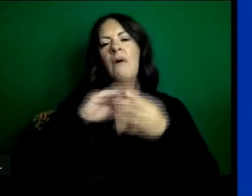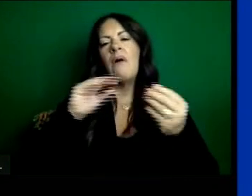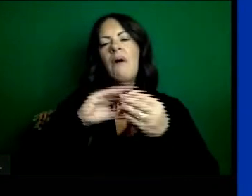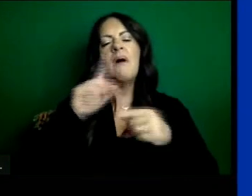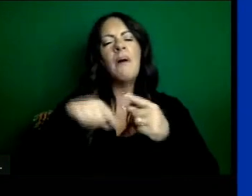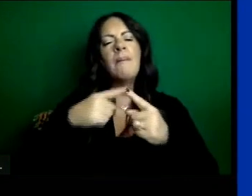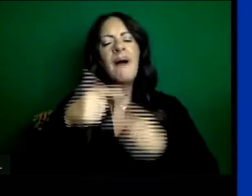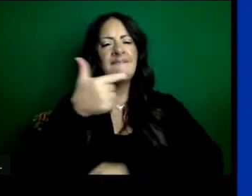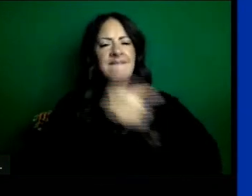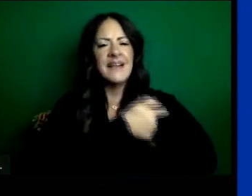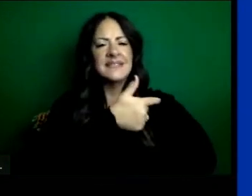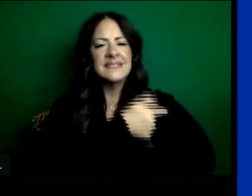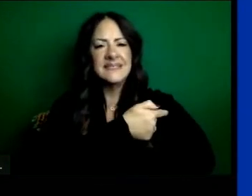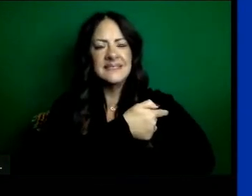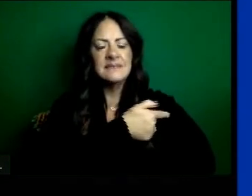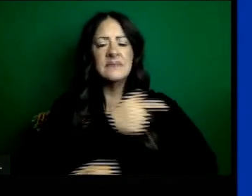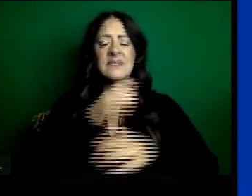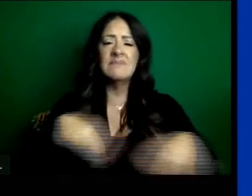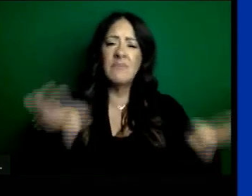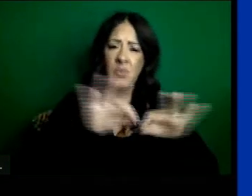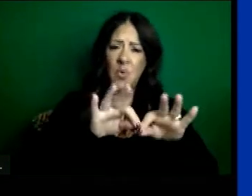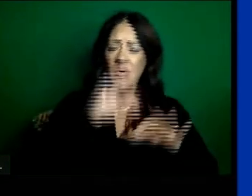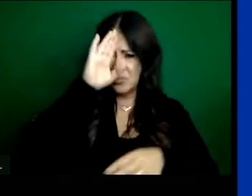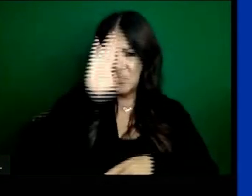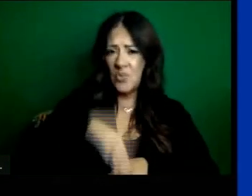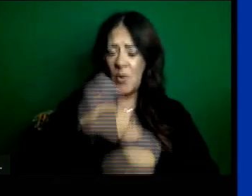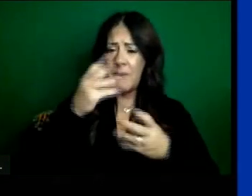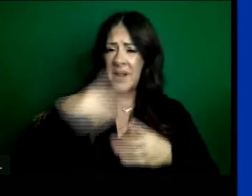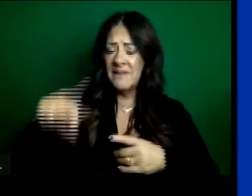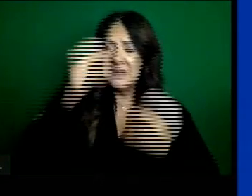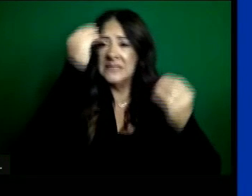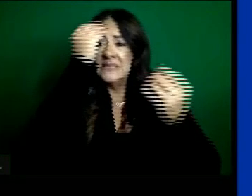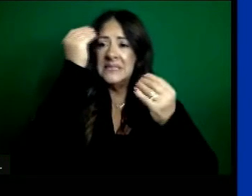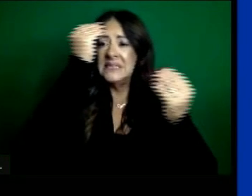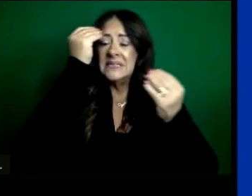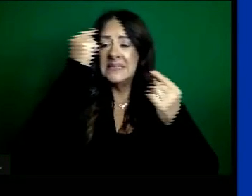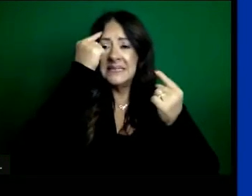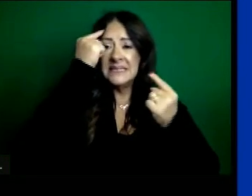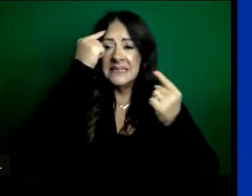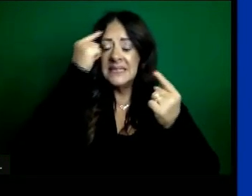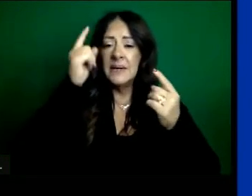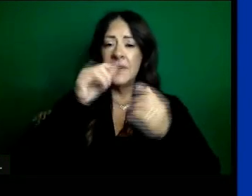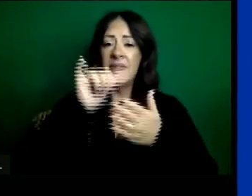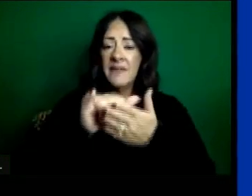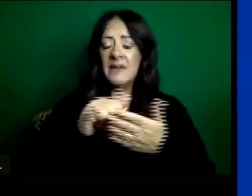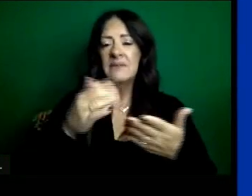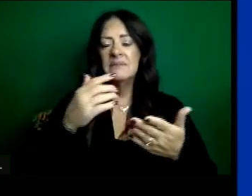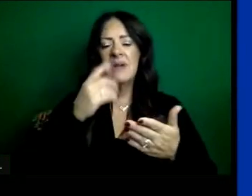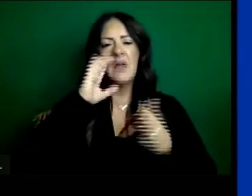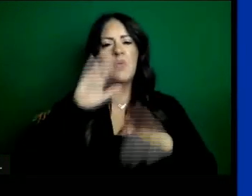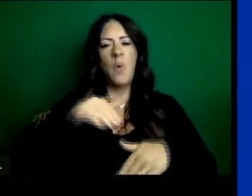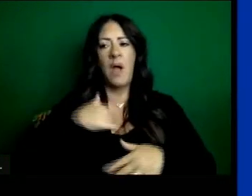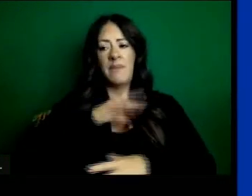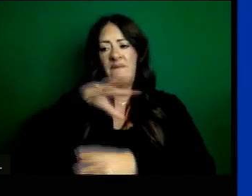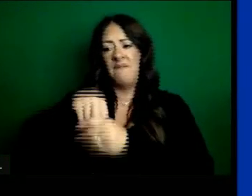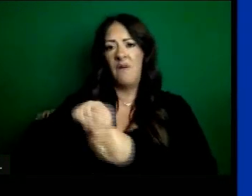UP AND PROTECT YOURSELF AND YOUR COMMUNITIES. NEXT SLIDE. SO, THE NEXT PART IS REALLY JUST TALKING ABOUT VACCINES.